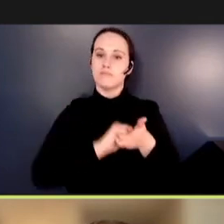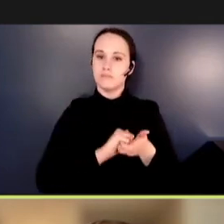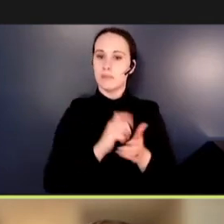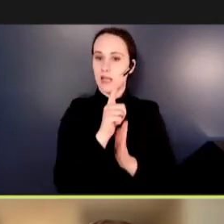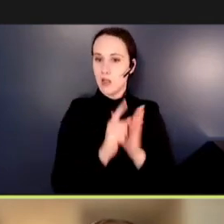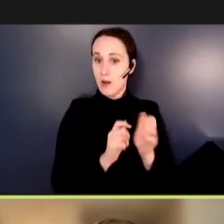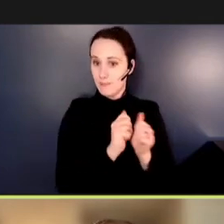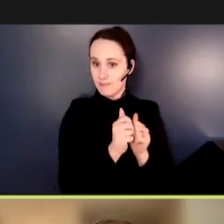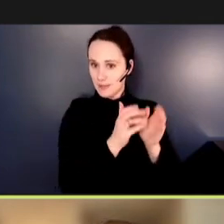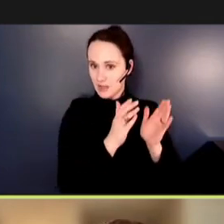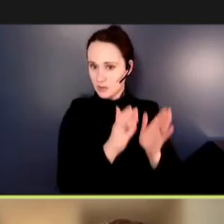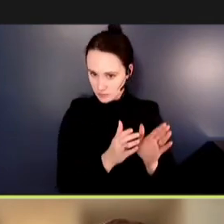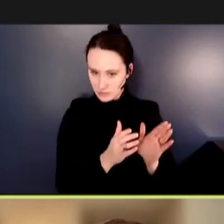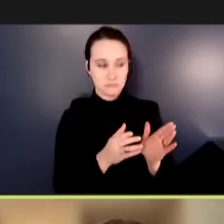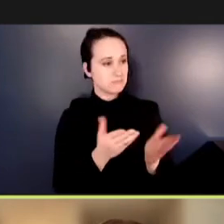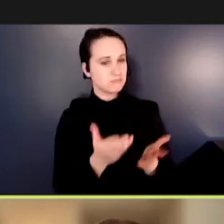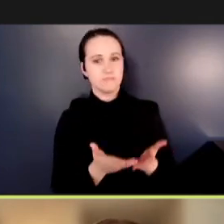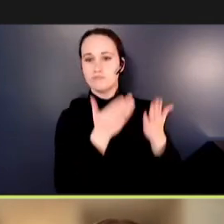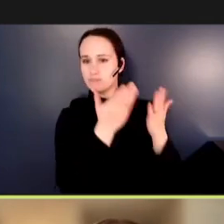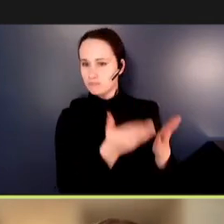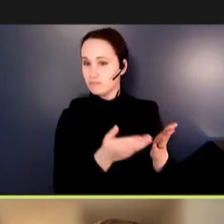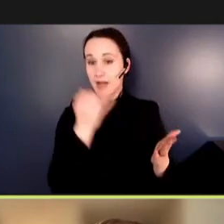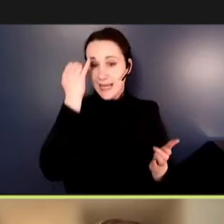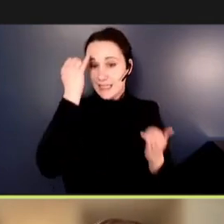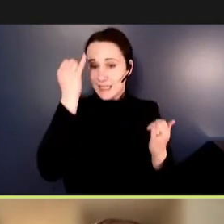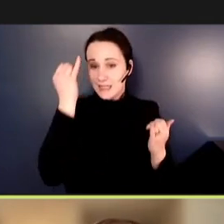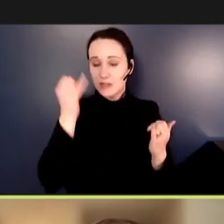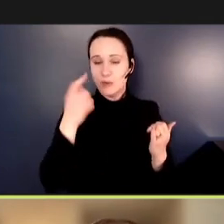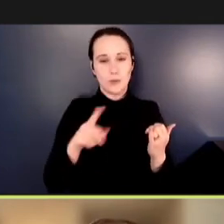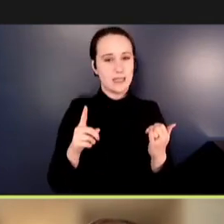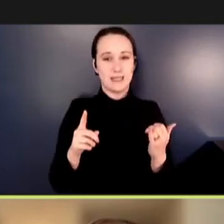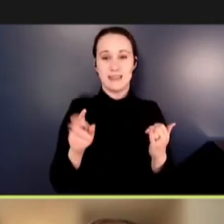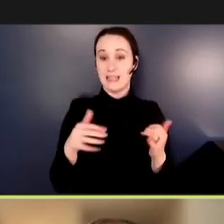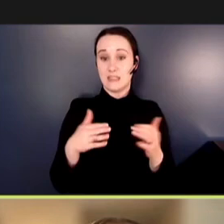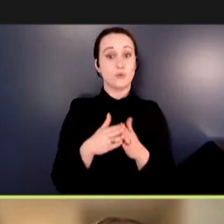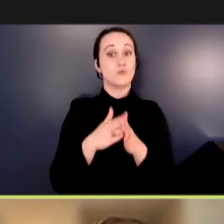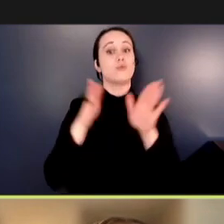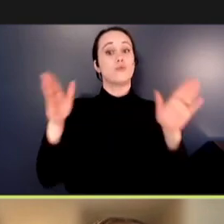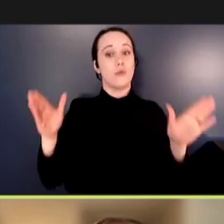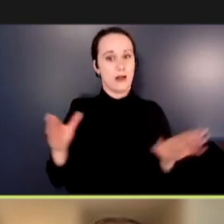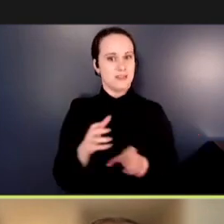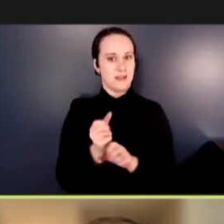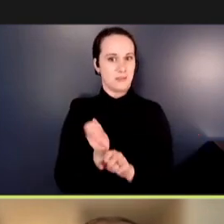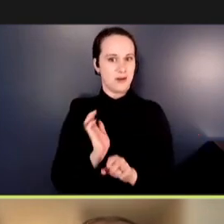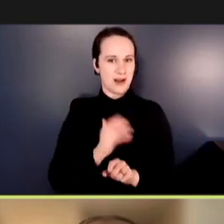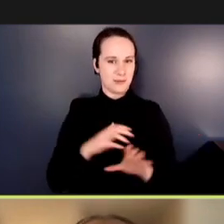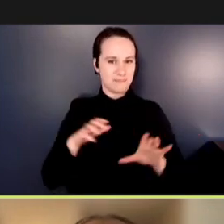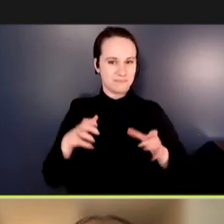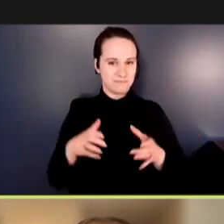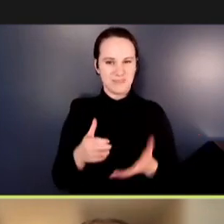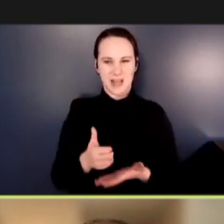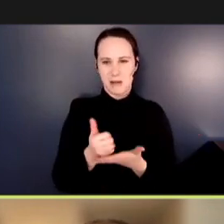ideas. Very brief high level summary of the organization just to kind of ground everyone.